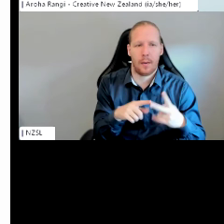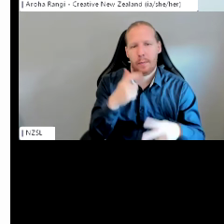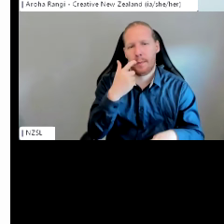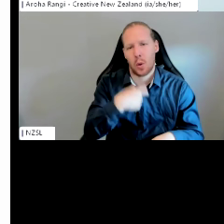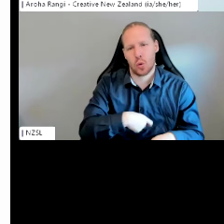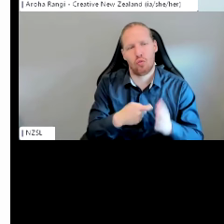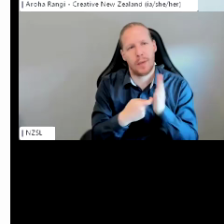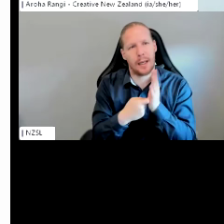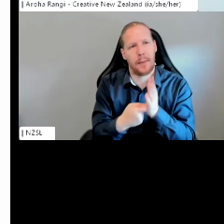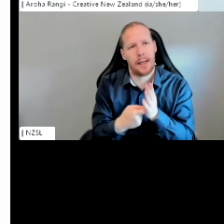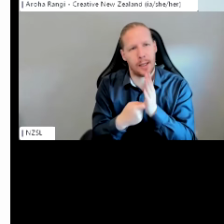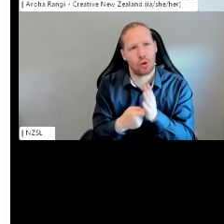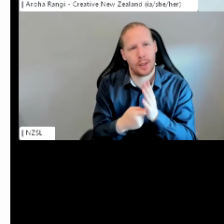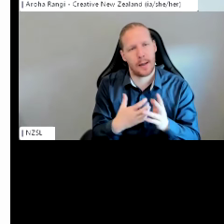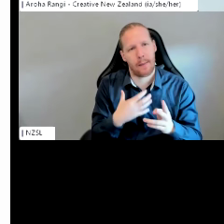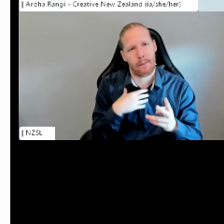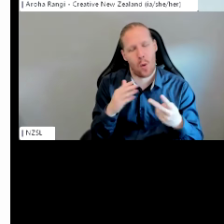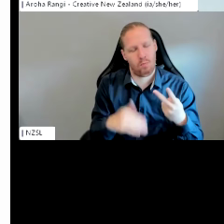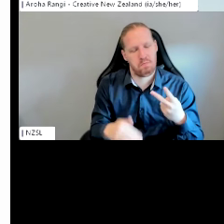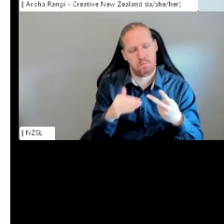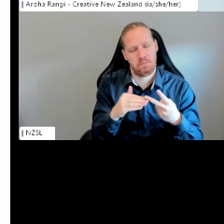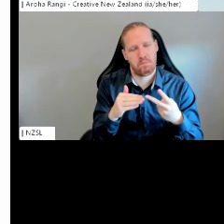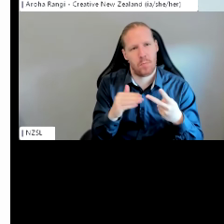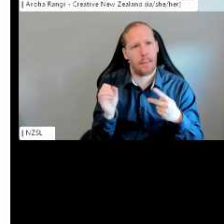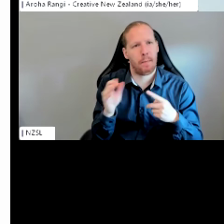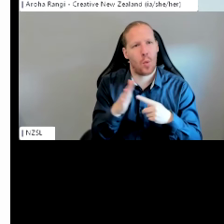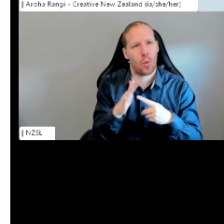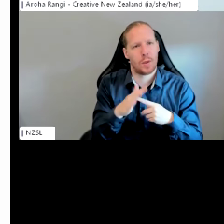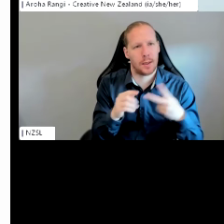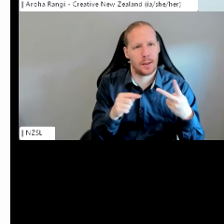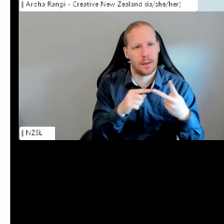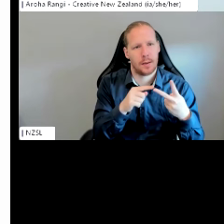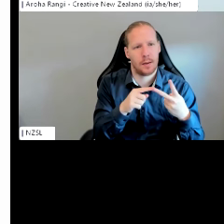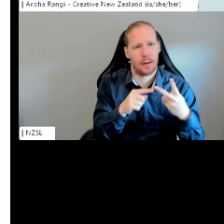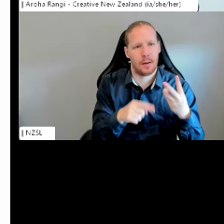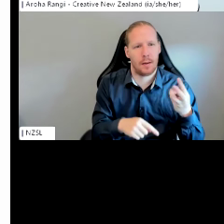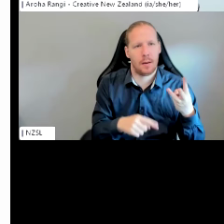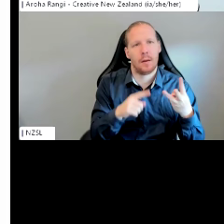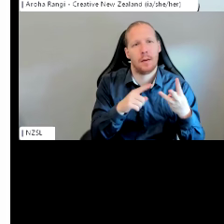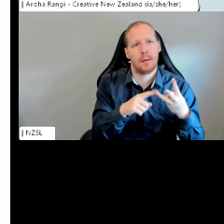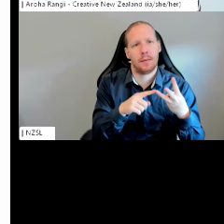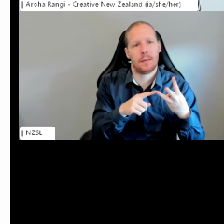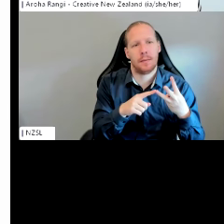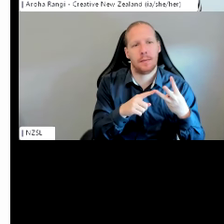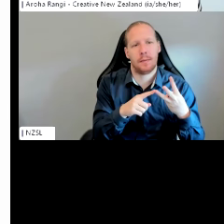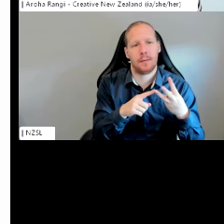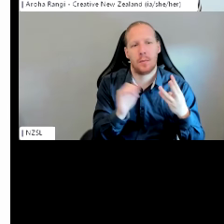more and more uh important. Um, people are um are relying on things like email a lot more than they